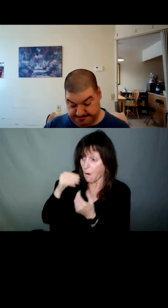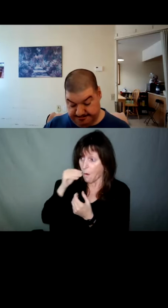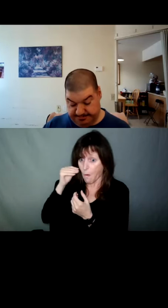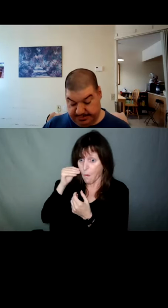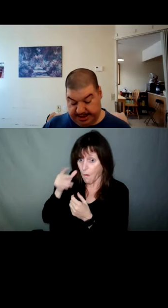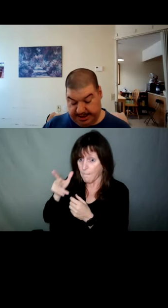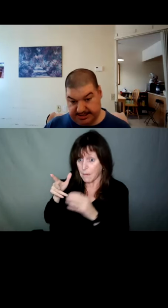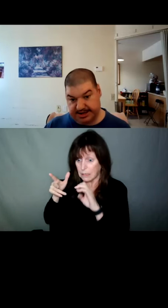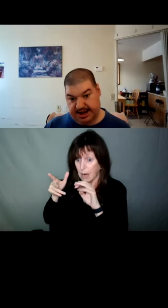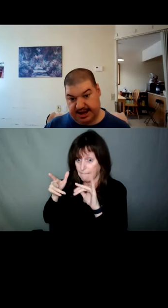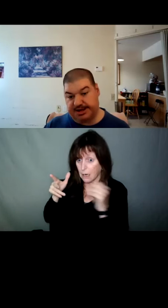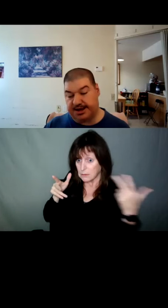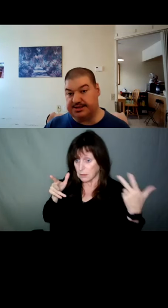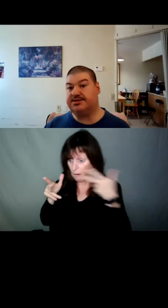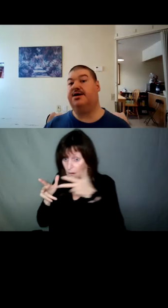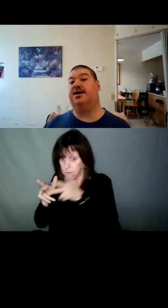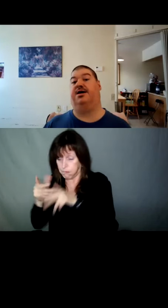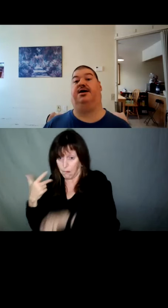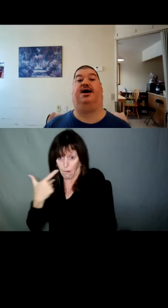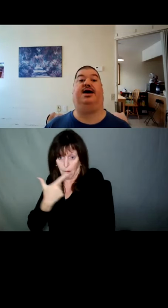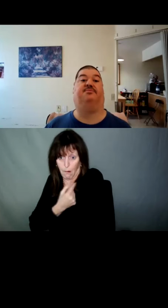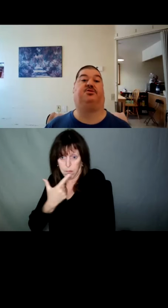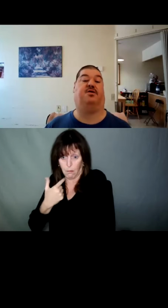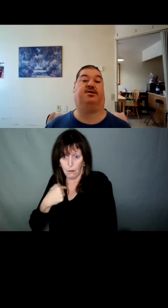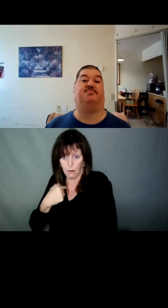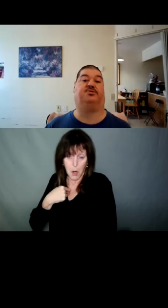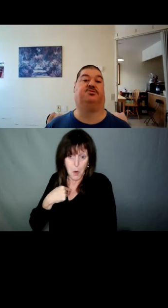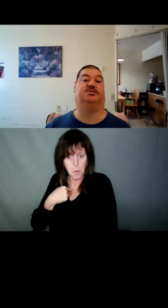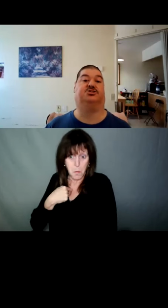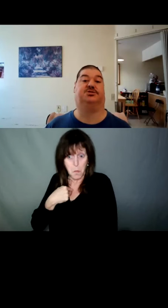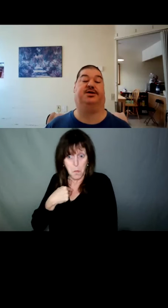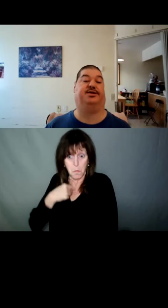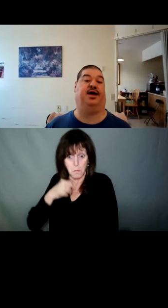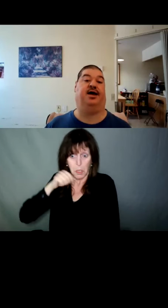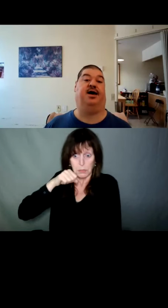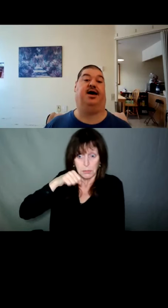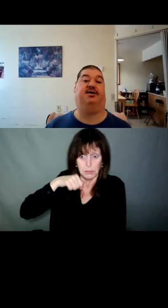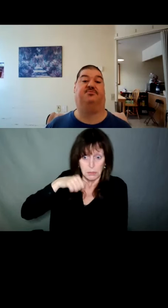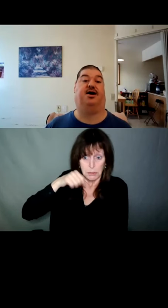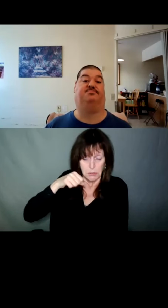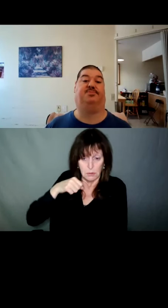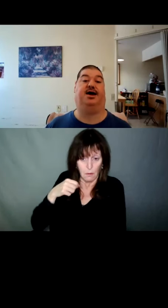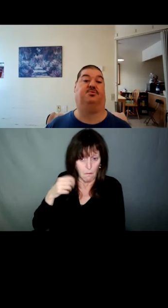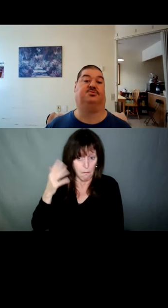my case coordinator called me and asked me if I'm ready to get the home EMS